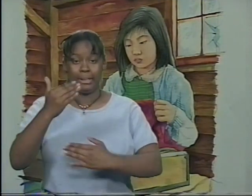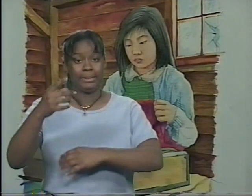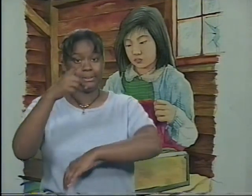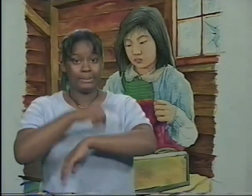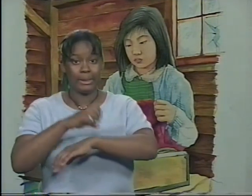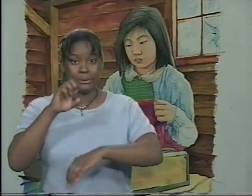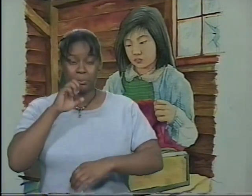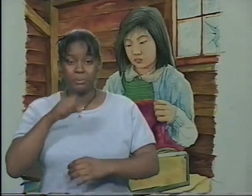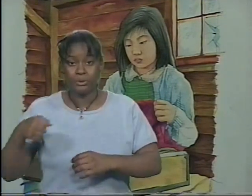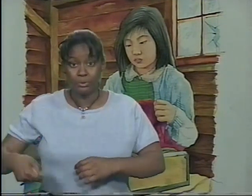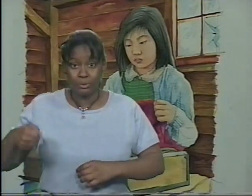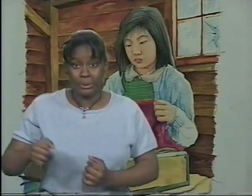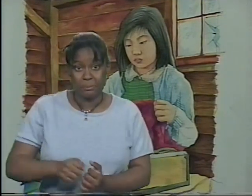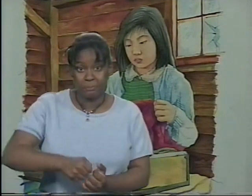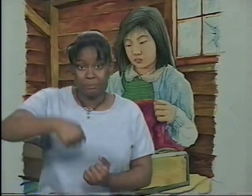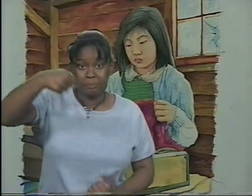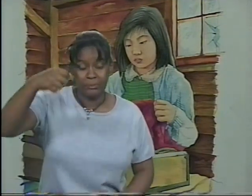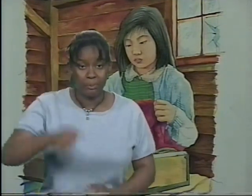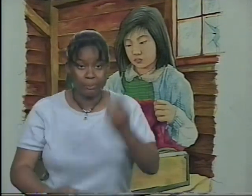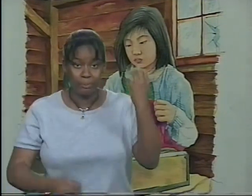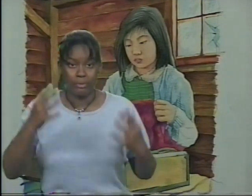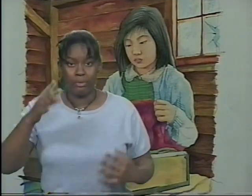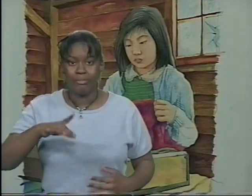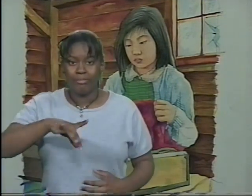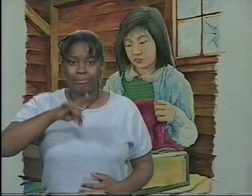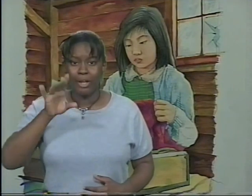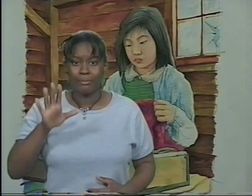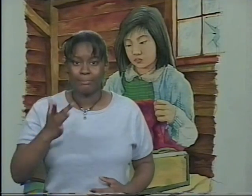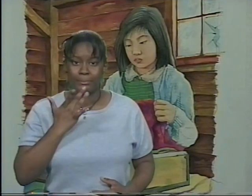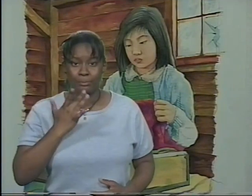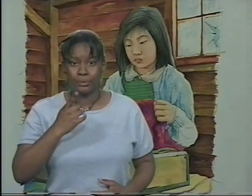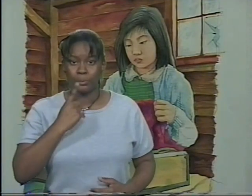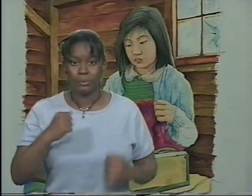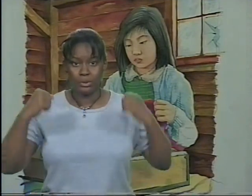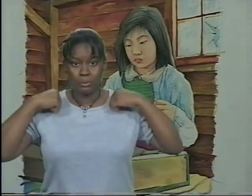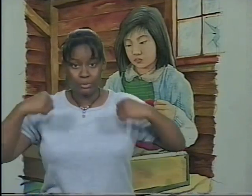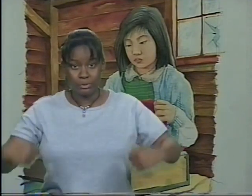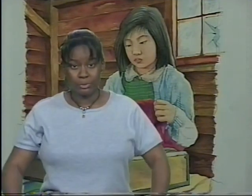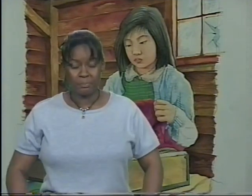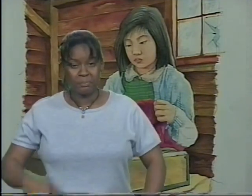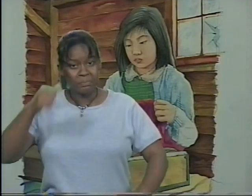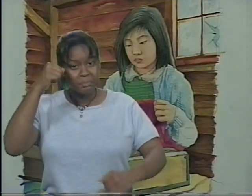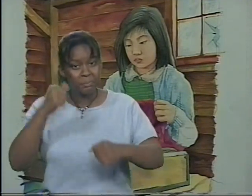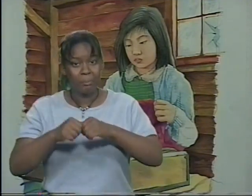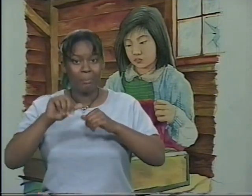The next day as Emi unpacked her suitcase she found her favorite red sweater.